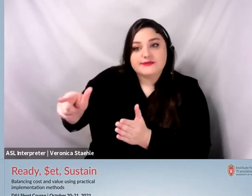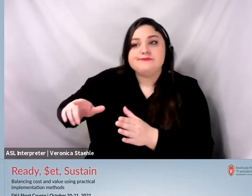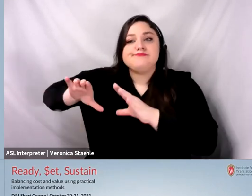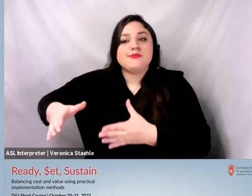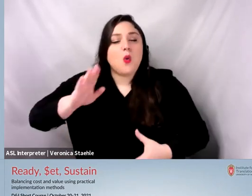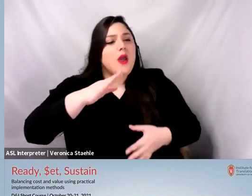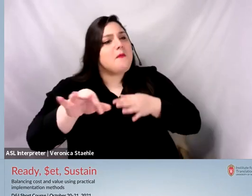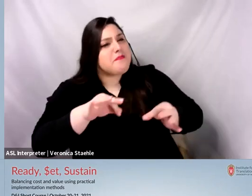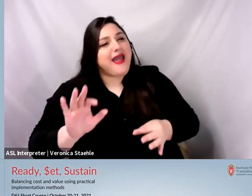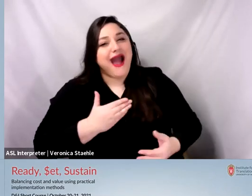Lisa Saldana (she/her/hers): hear is oh nevermind don't.